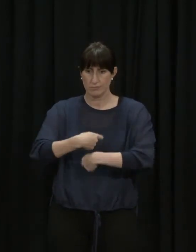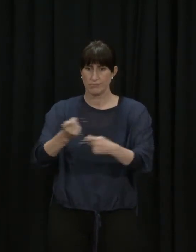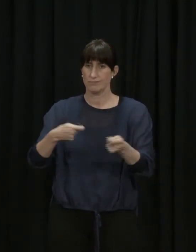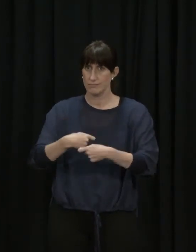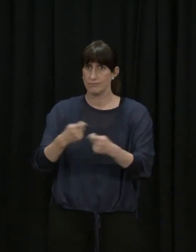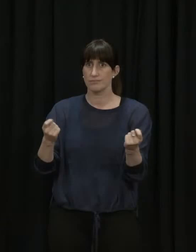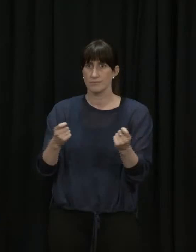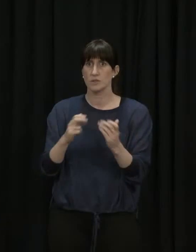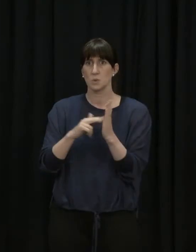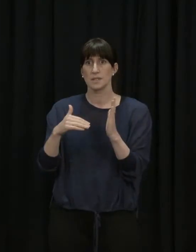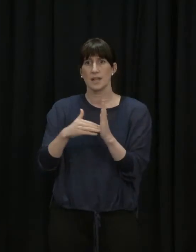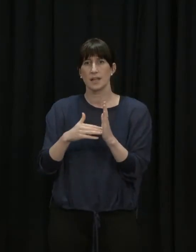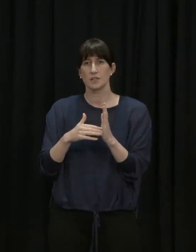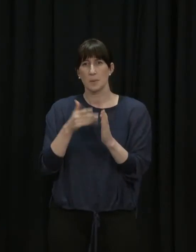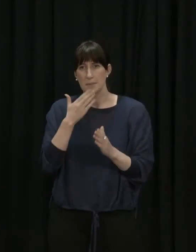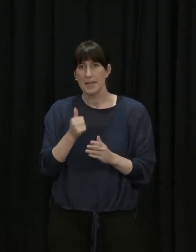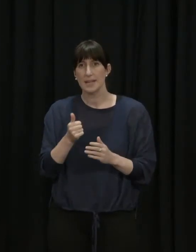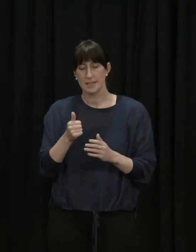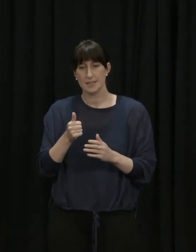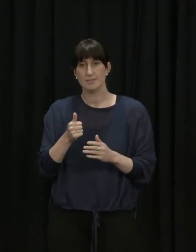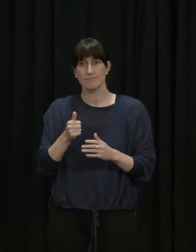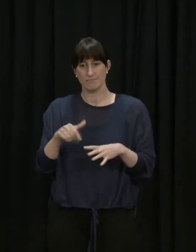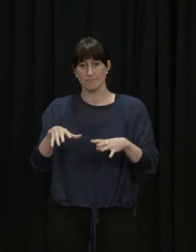want to be able to help them with that. The Pfizer vaccination program